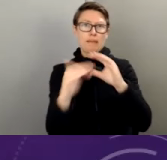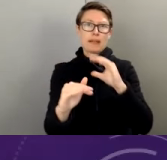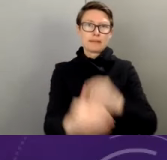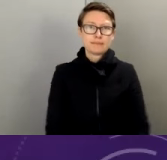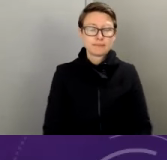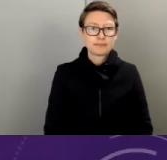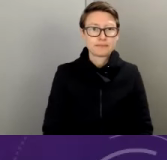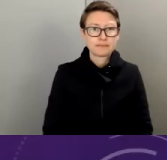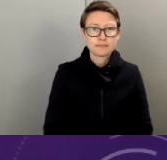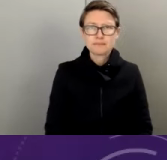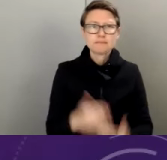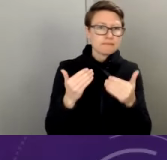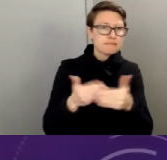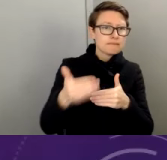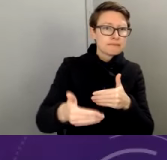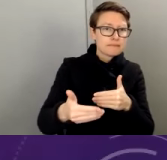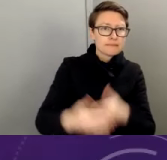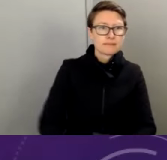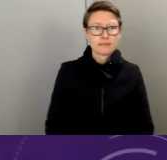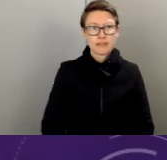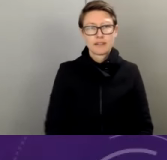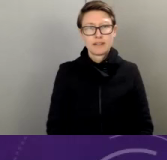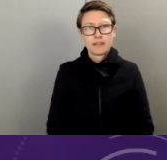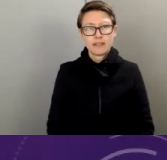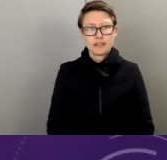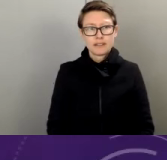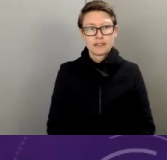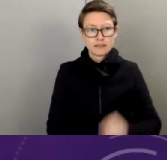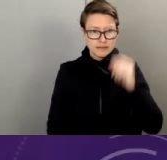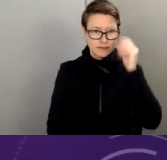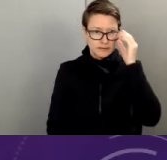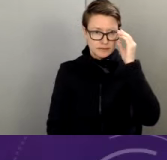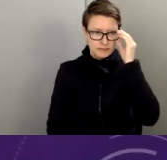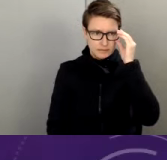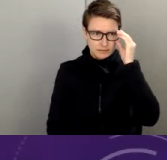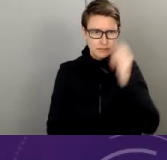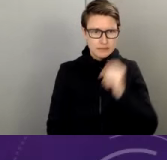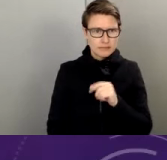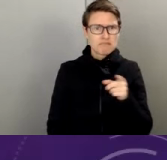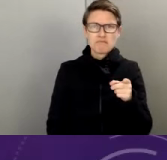go ahead to. So here's some little resources for you guys.